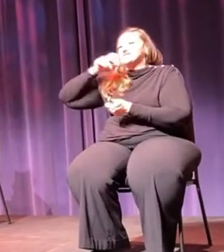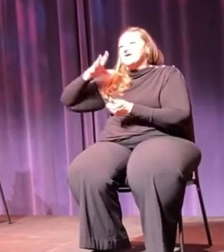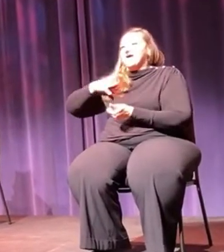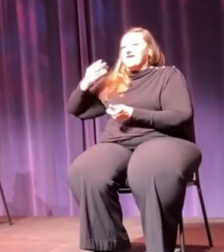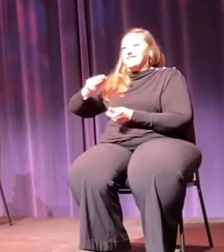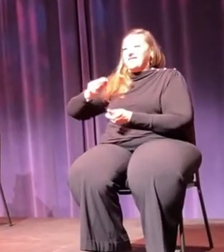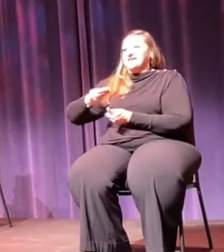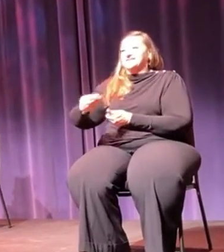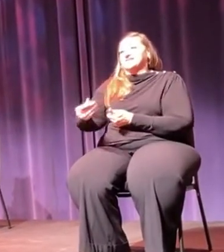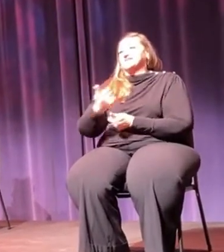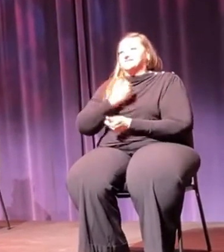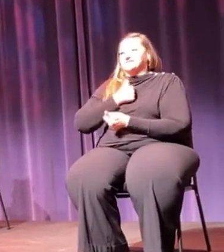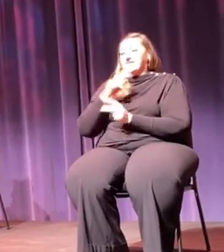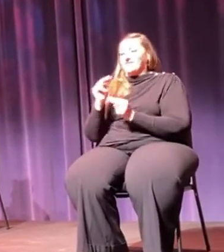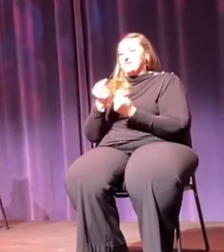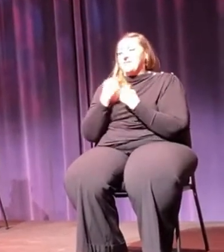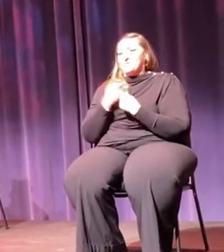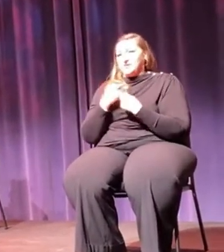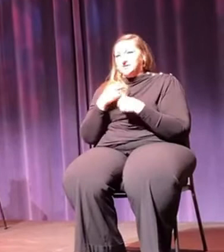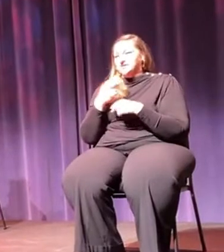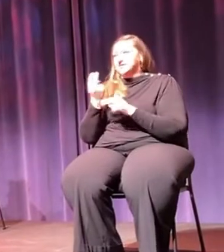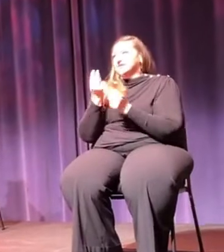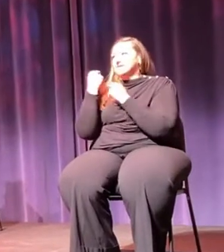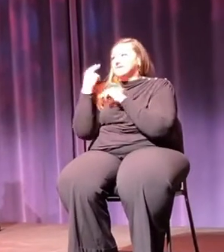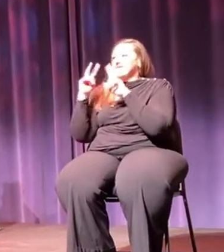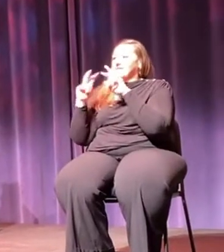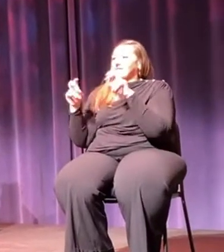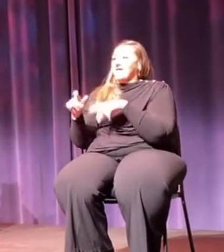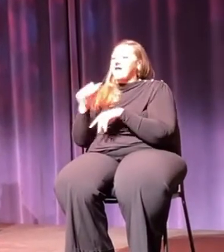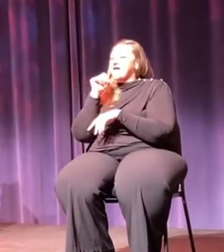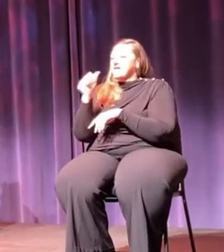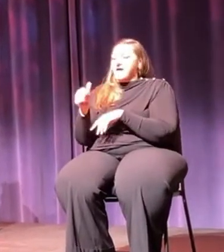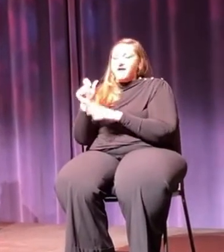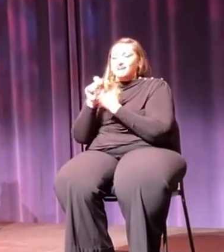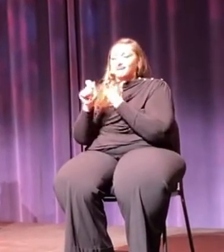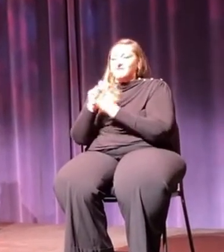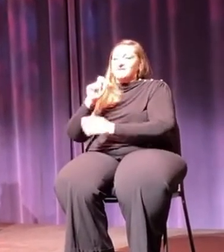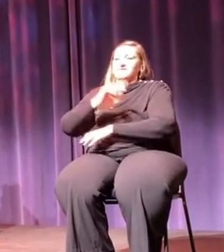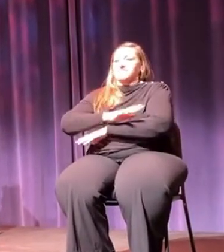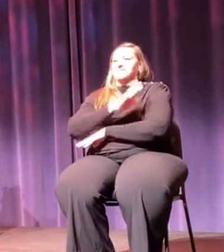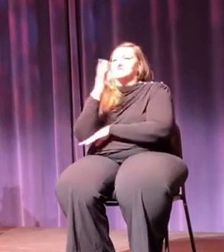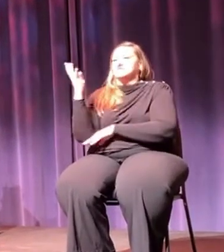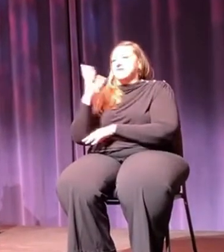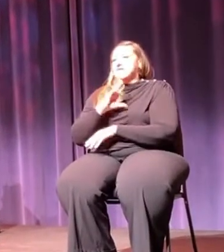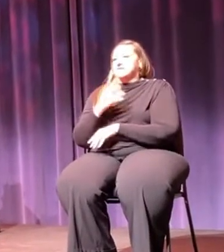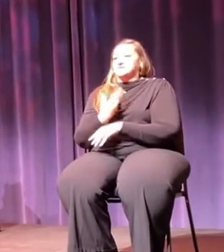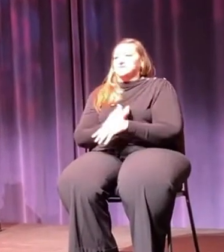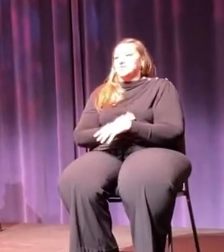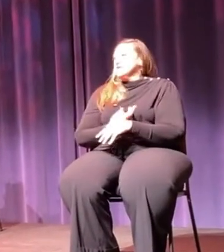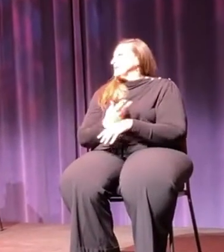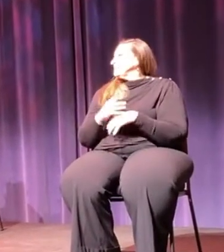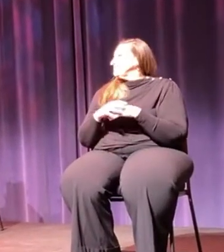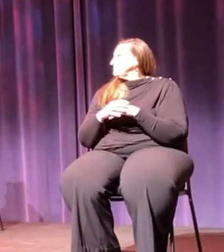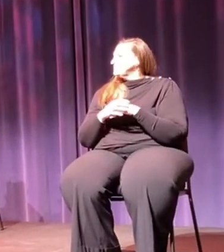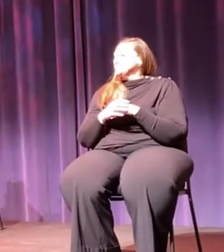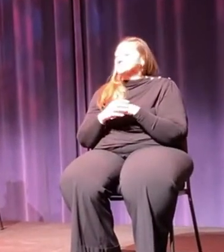self-remembrance and unwritten queer and trans lineages. He recently won the AWP Kurt Brown prize